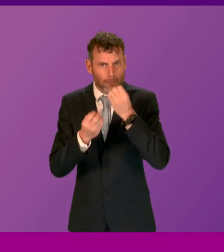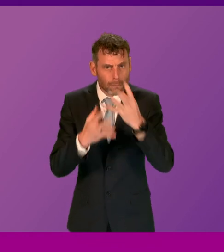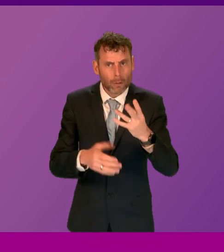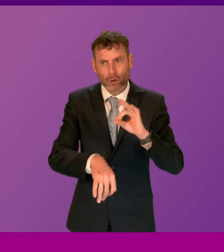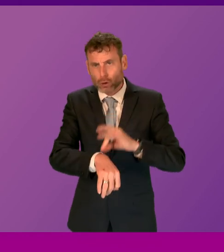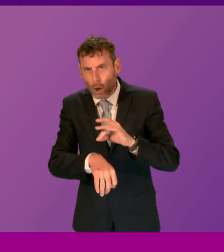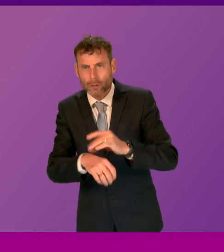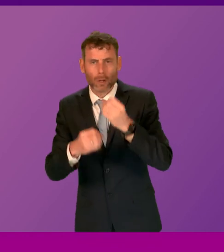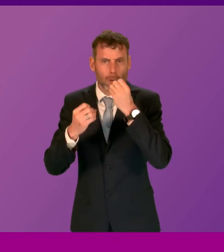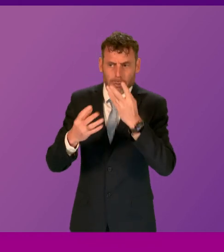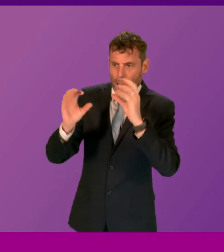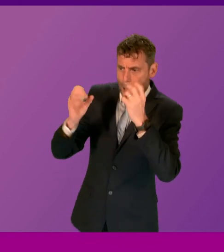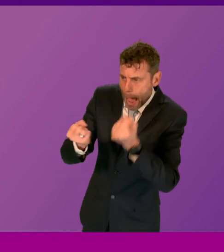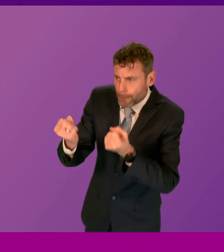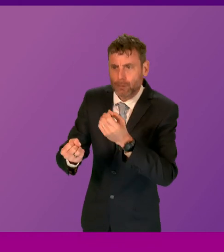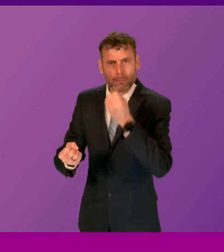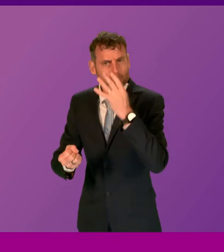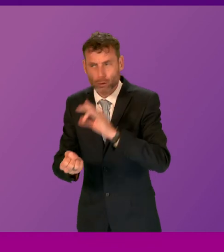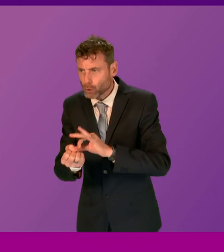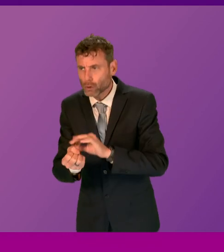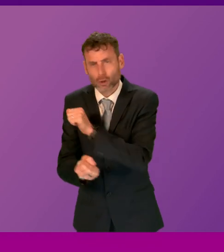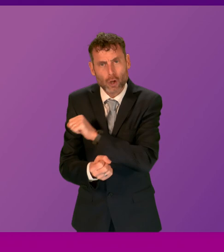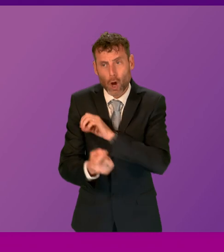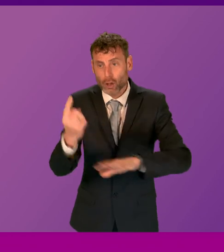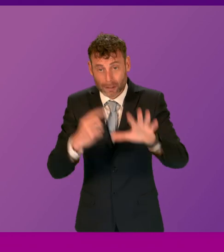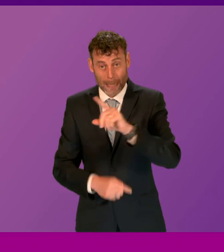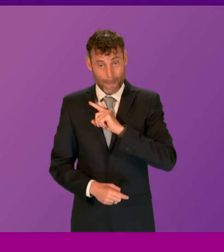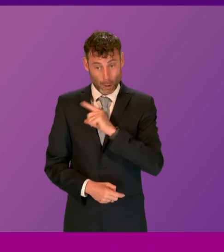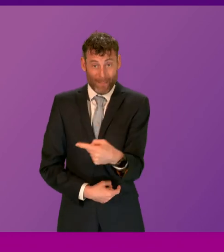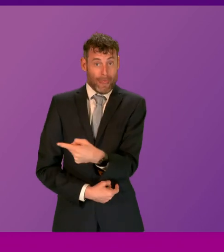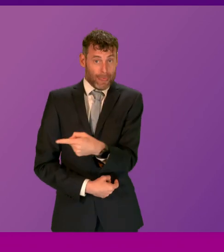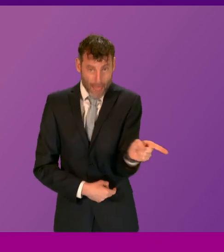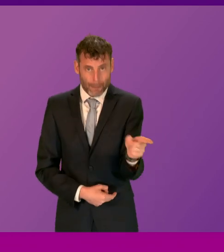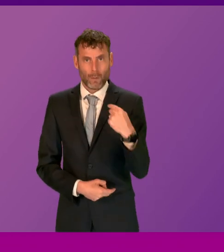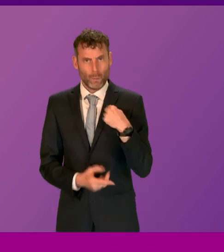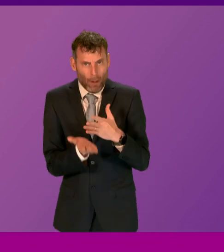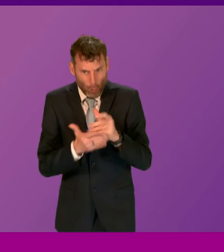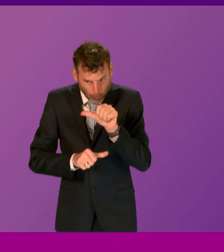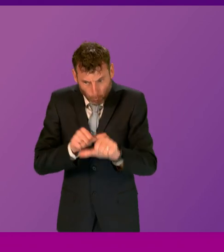staff and doctors up and down the country, we continue to have the best-performing accident